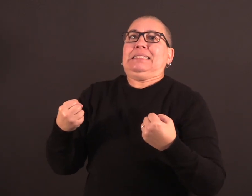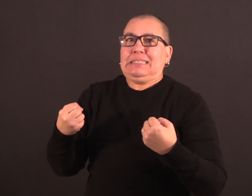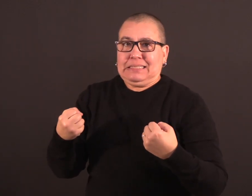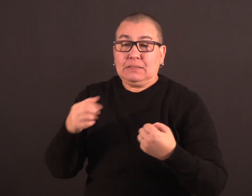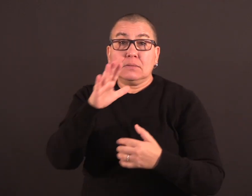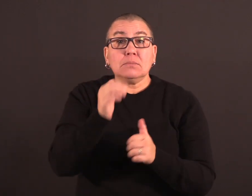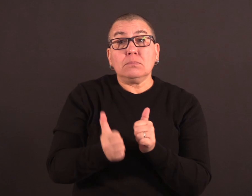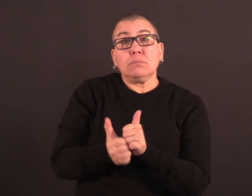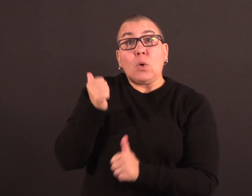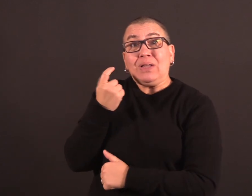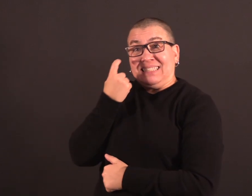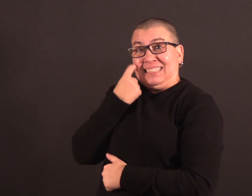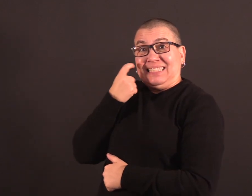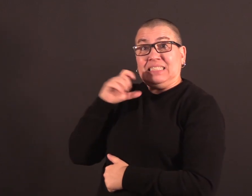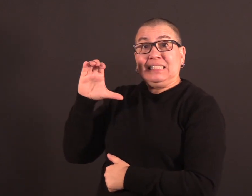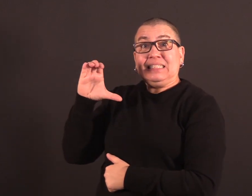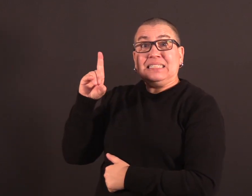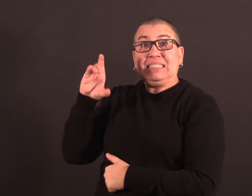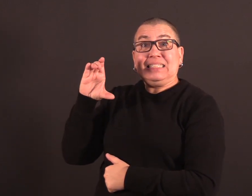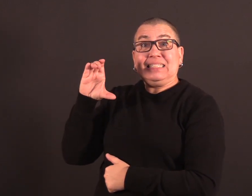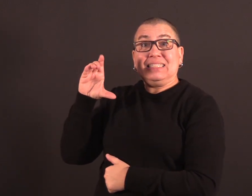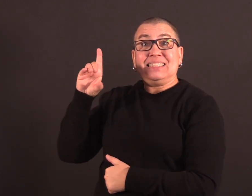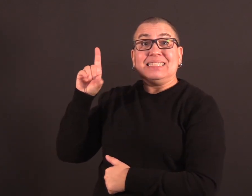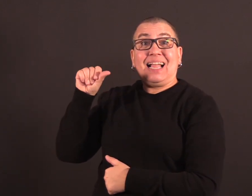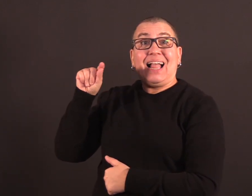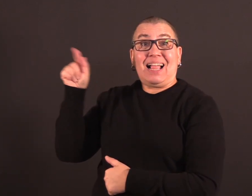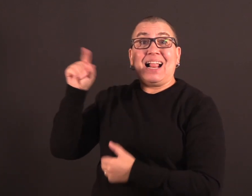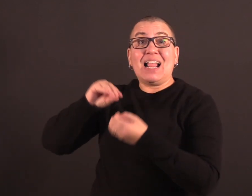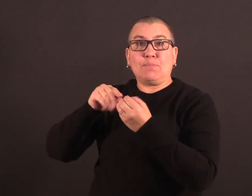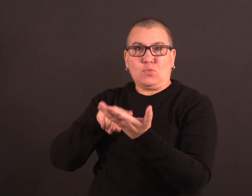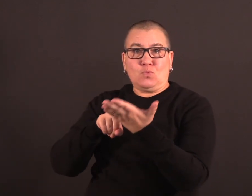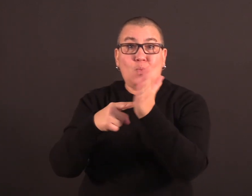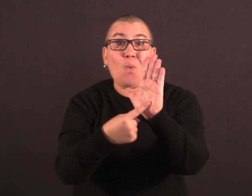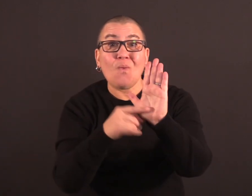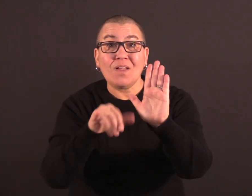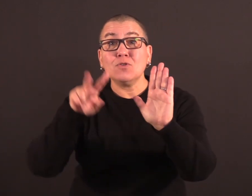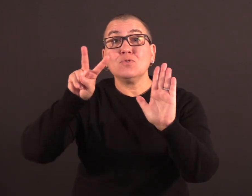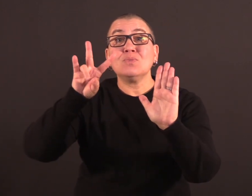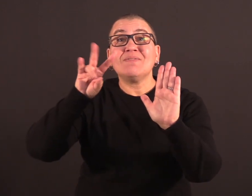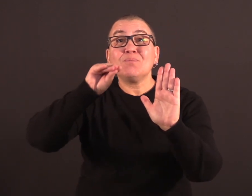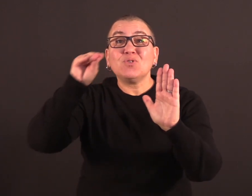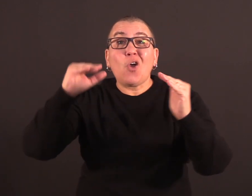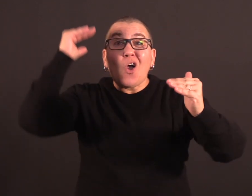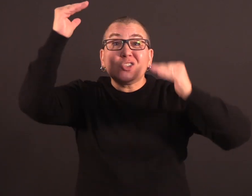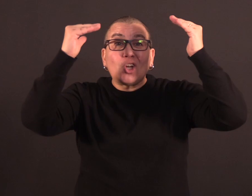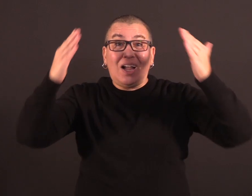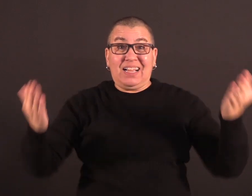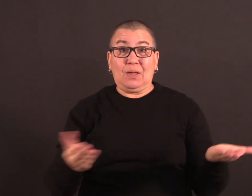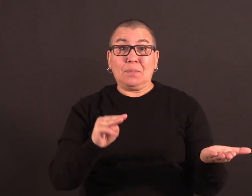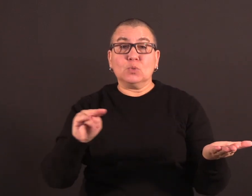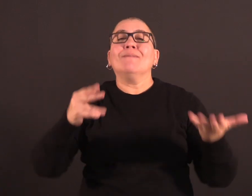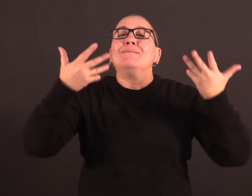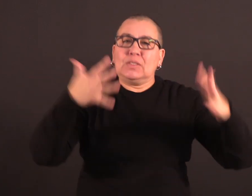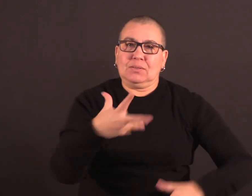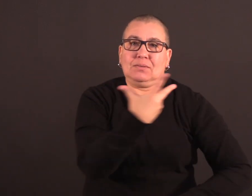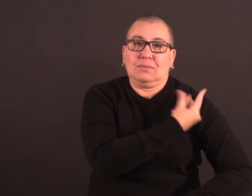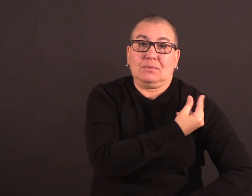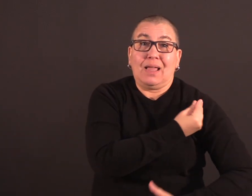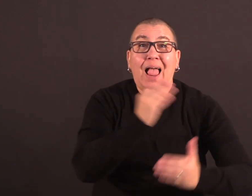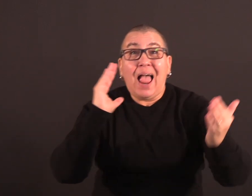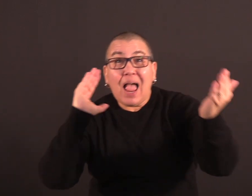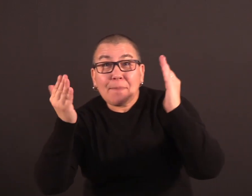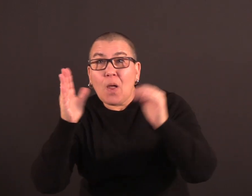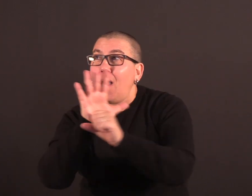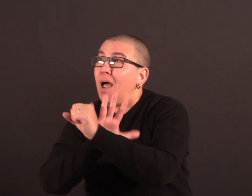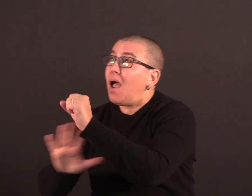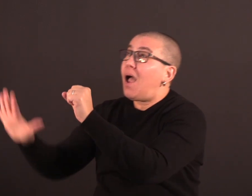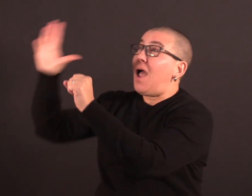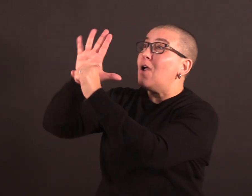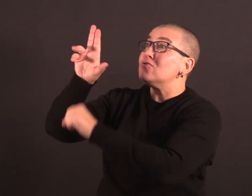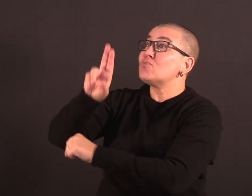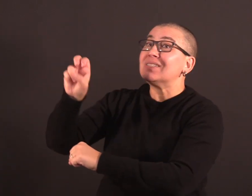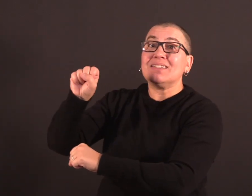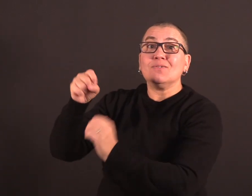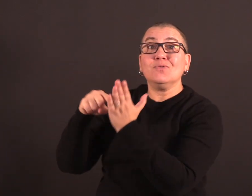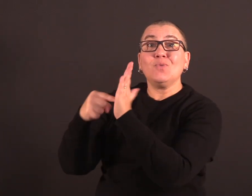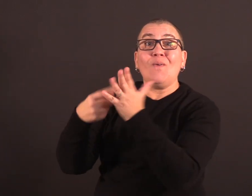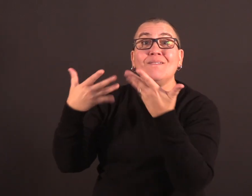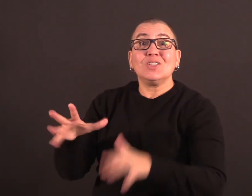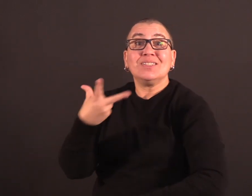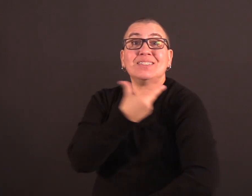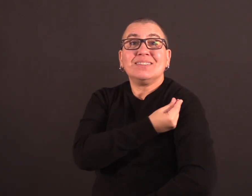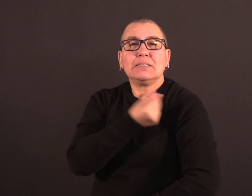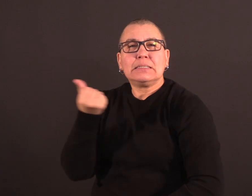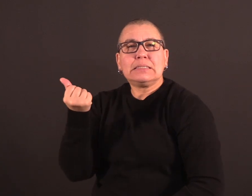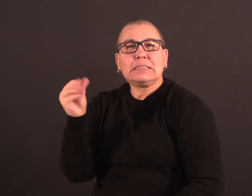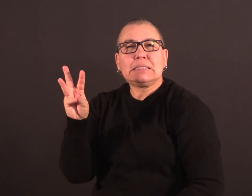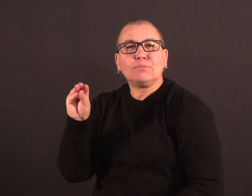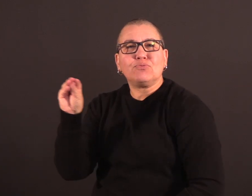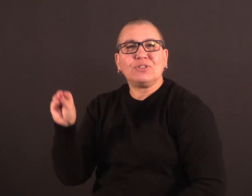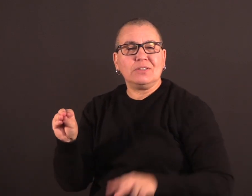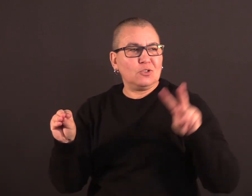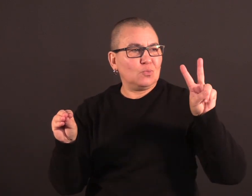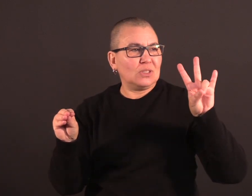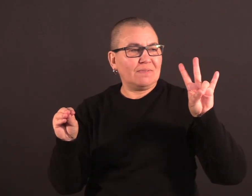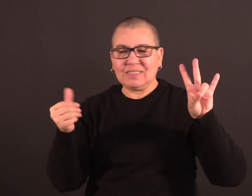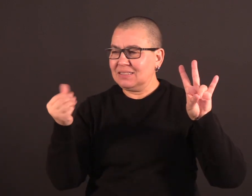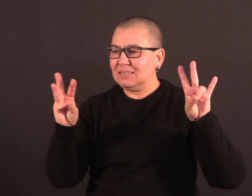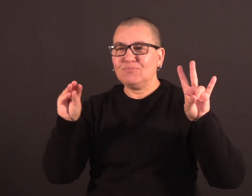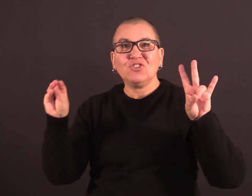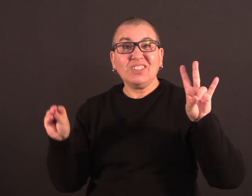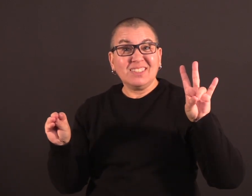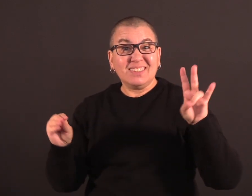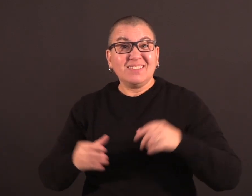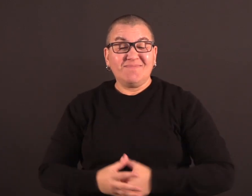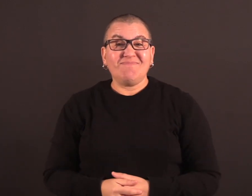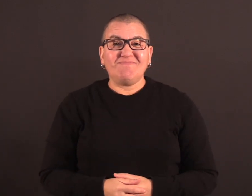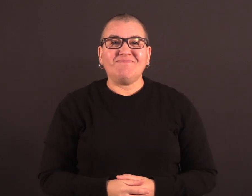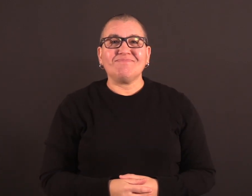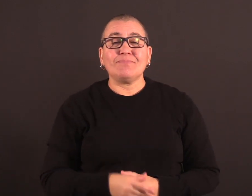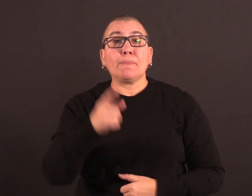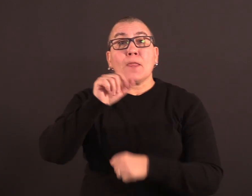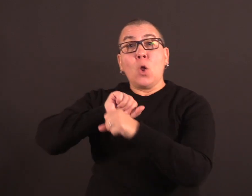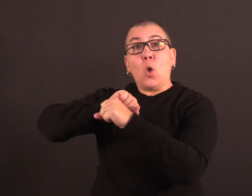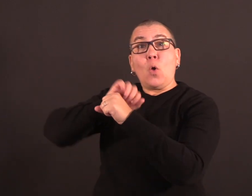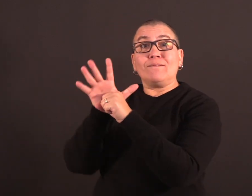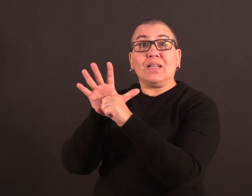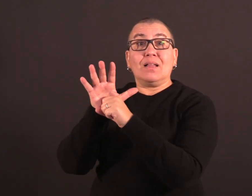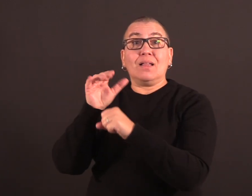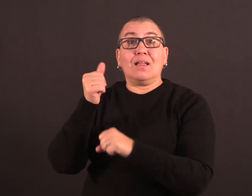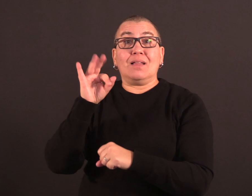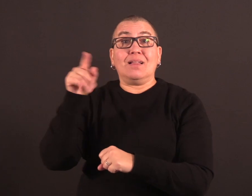highest (the national rate is 16 percent). COVID-19 levels in wastewater continue to rise